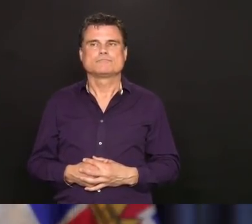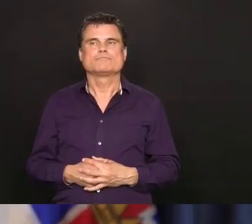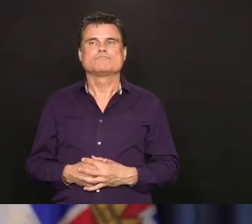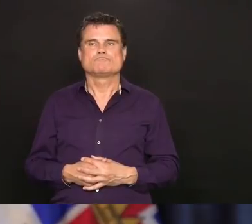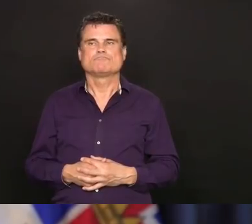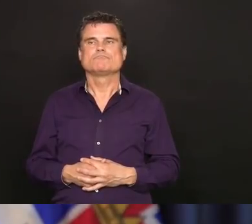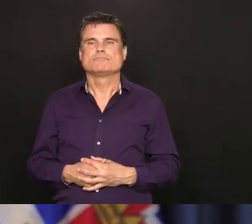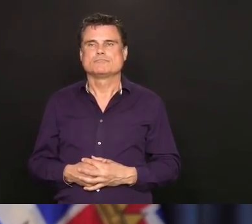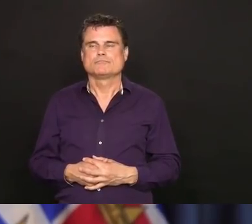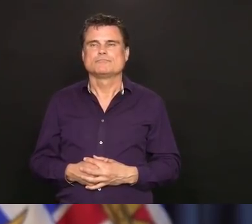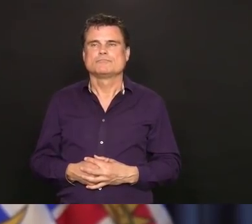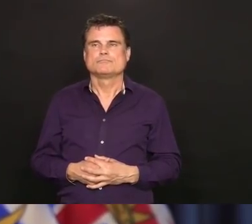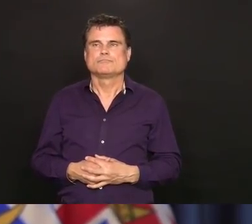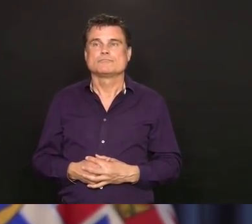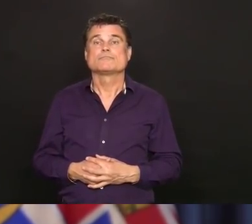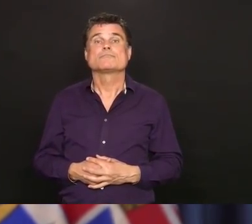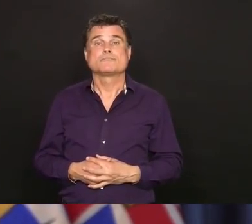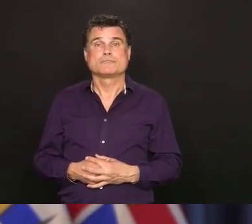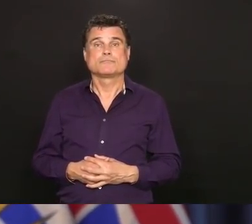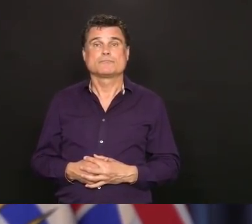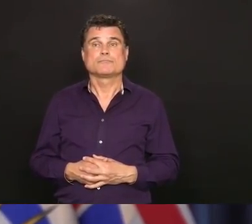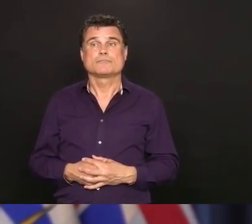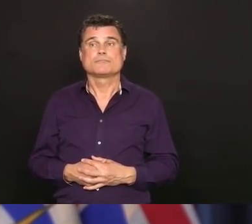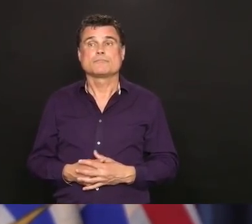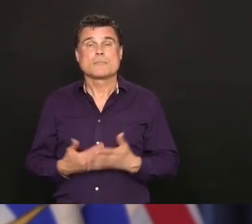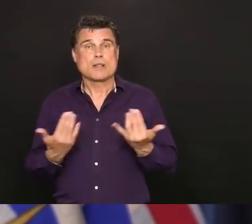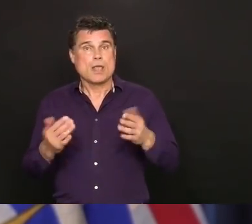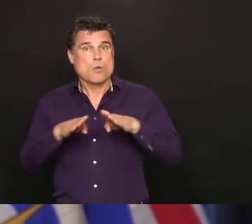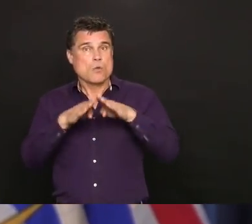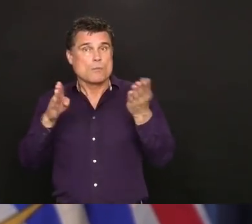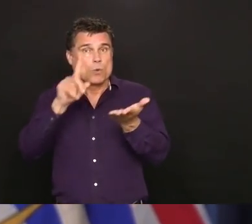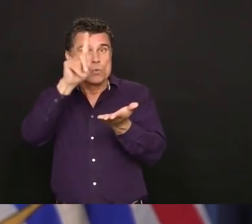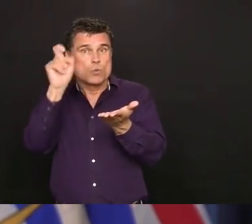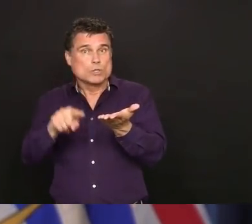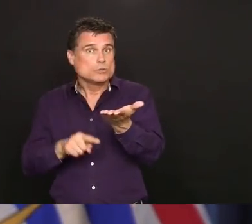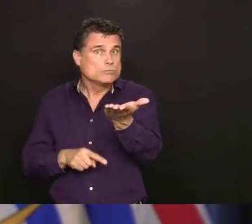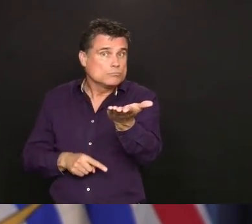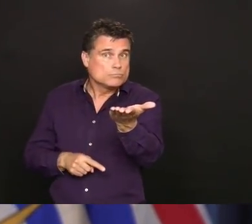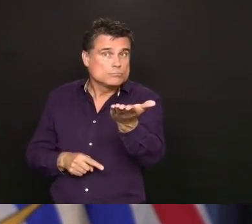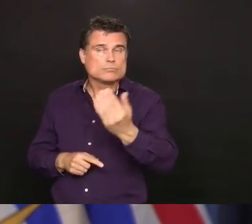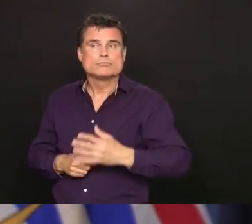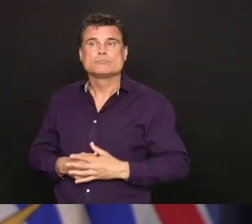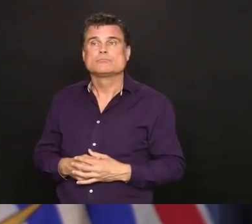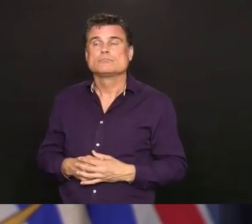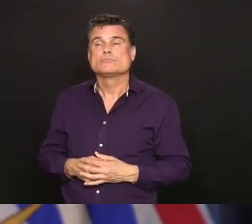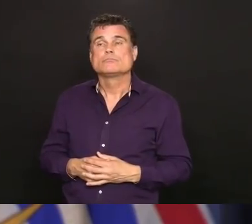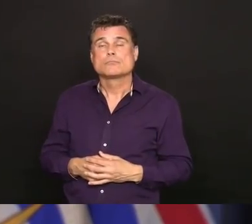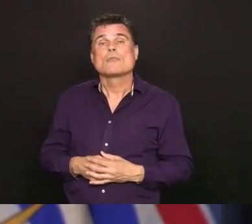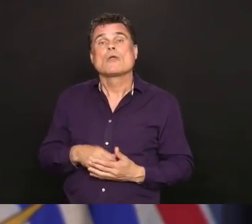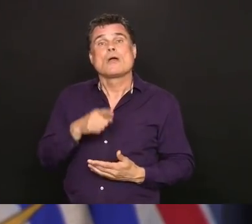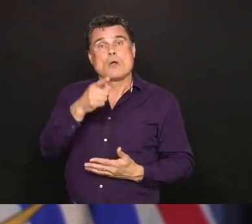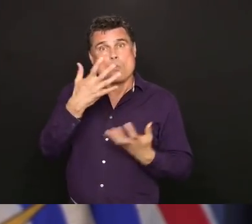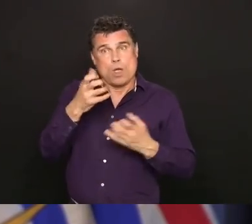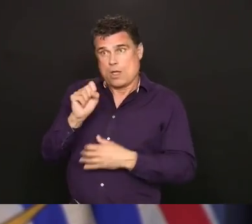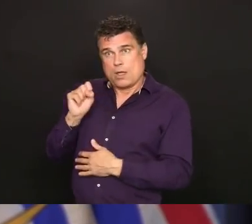press star 1 to enter the queue. You are limited to one question. first question today is from Ian